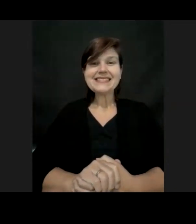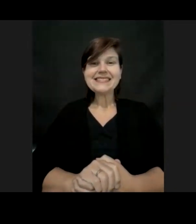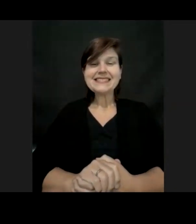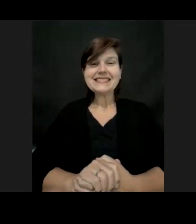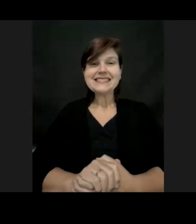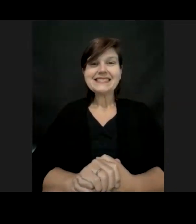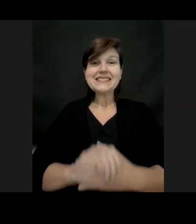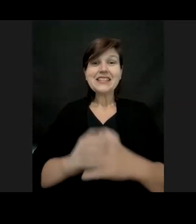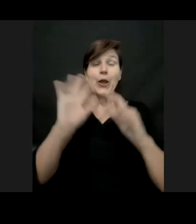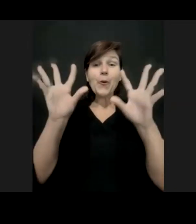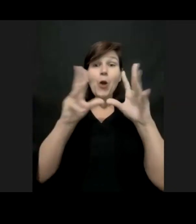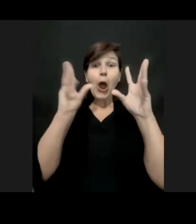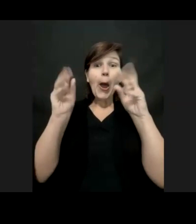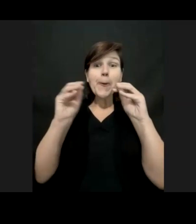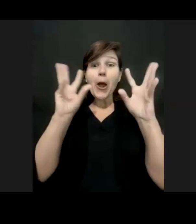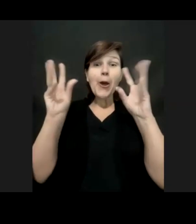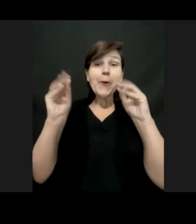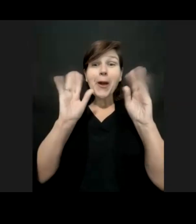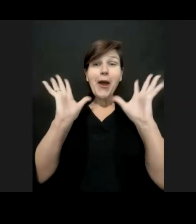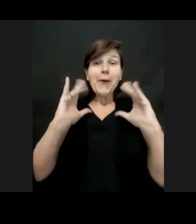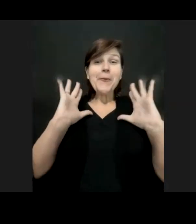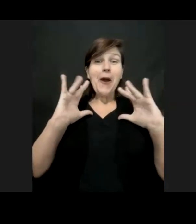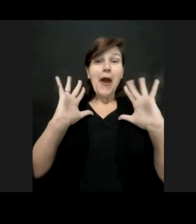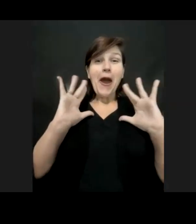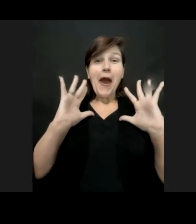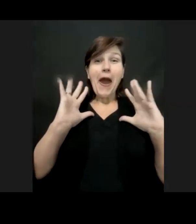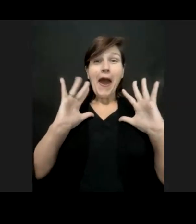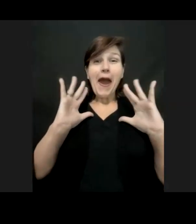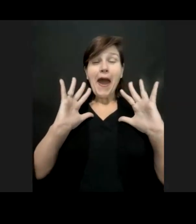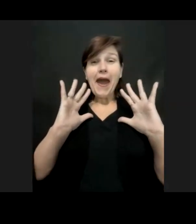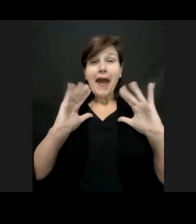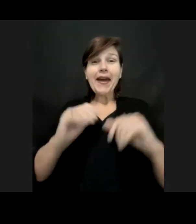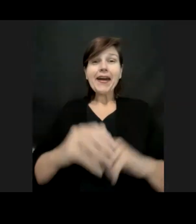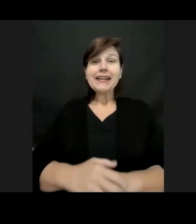Woo, woo, woo! Whoop! Whoop! Whoop-a-dee-doo!